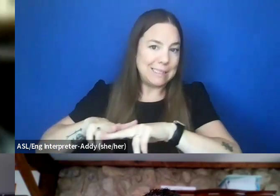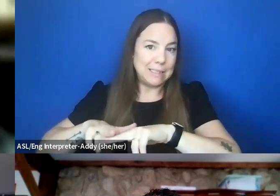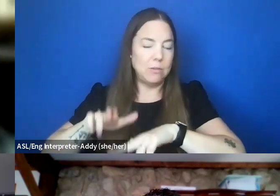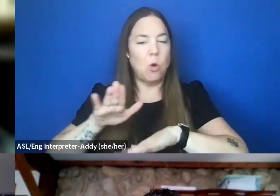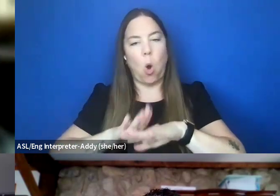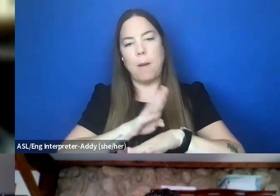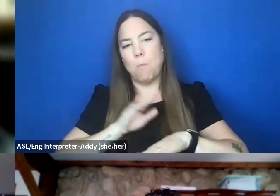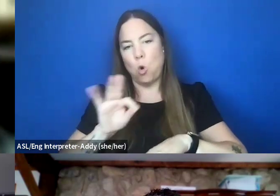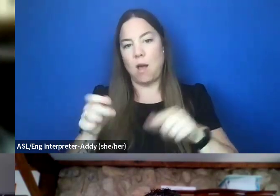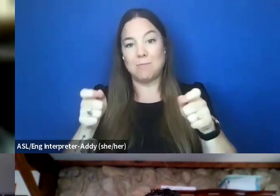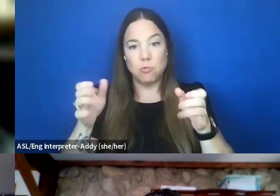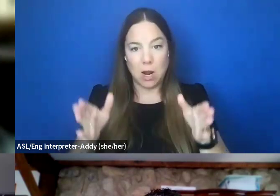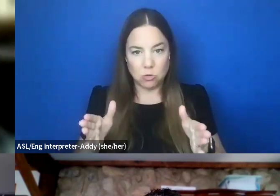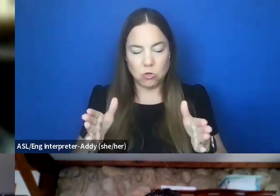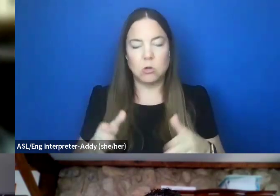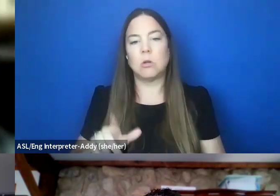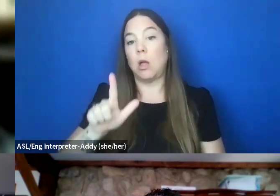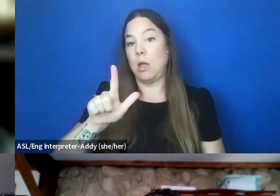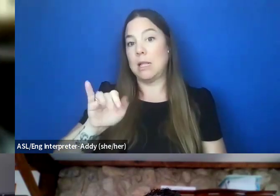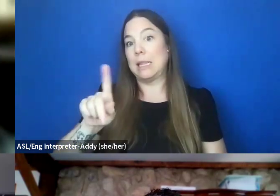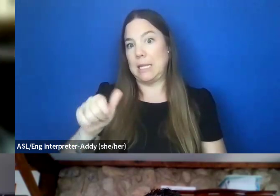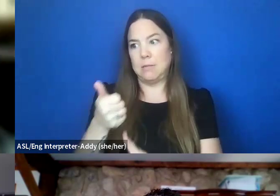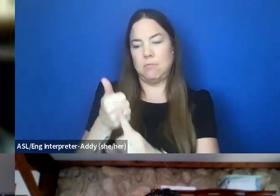Elissa w/ APRIL: and and Linda was just very